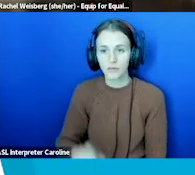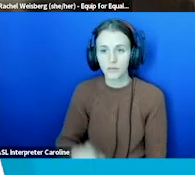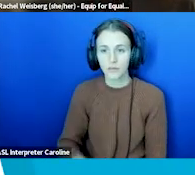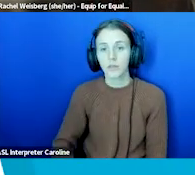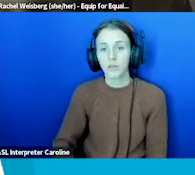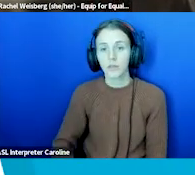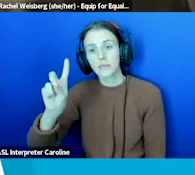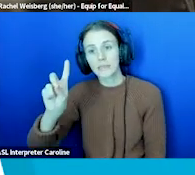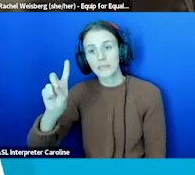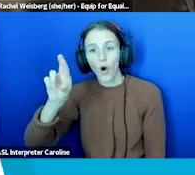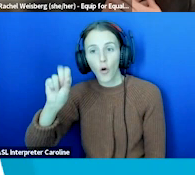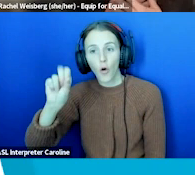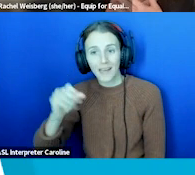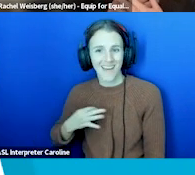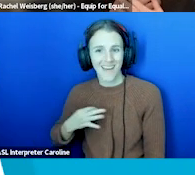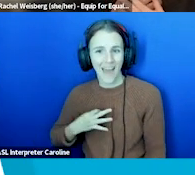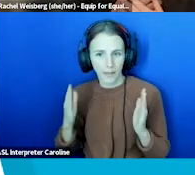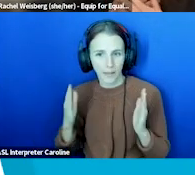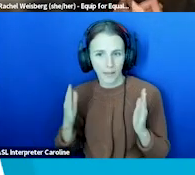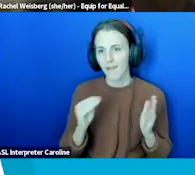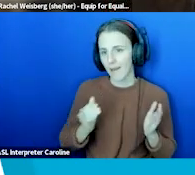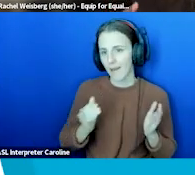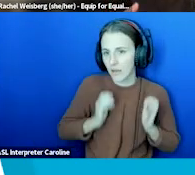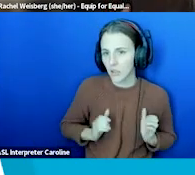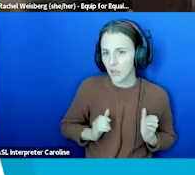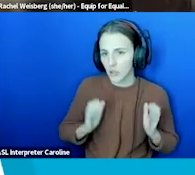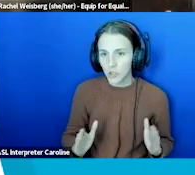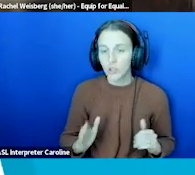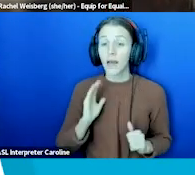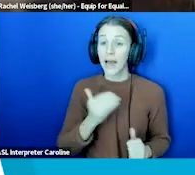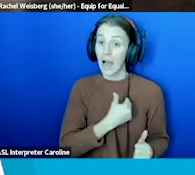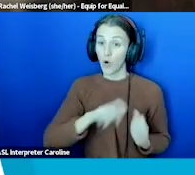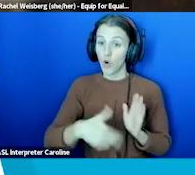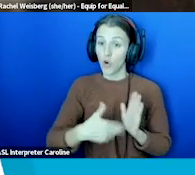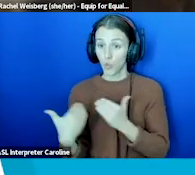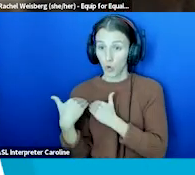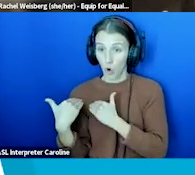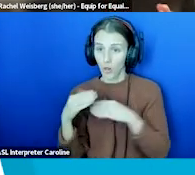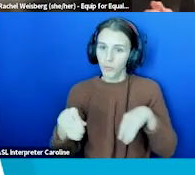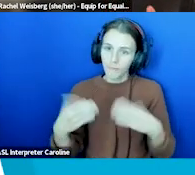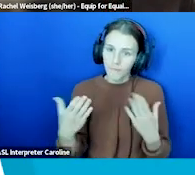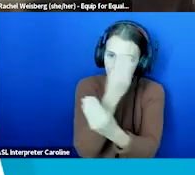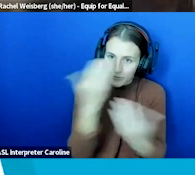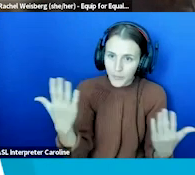PROVIDING INDIVIDUAL ASSISTANCE FOR FOLKS WHO ARE SEEKING SERVICES FROM D